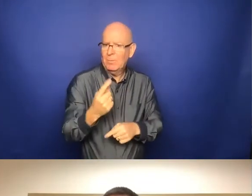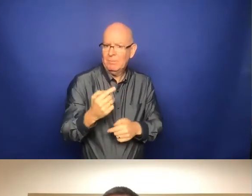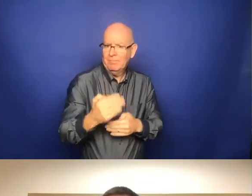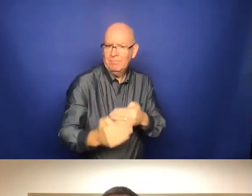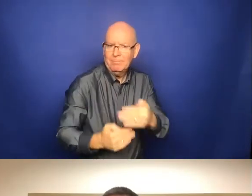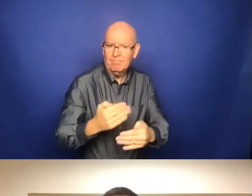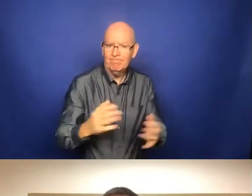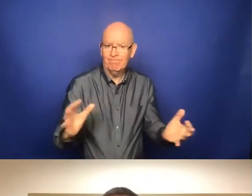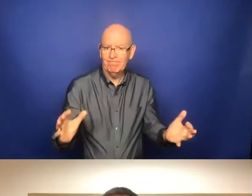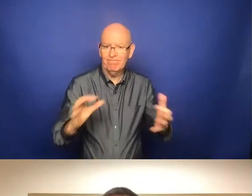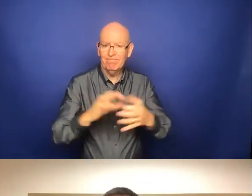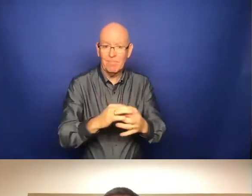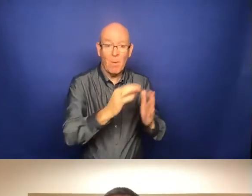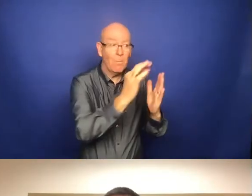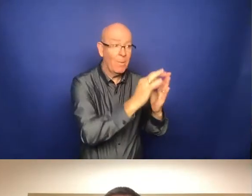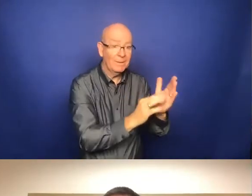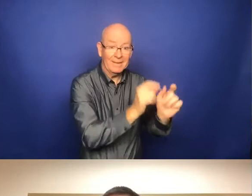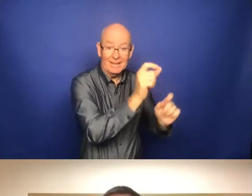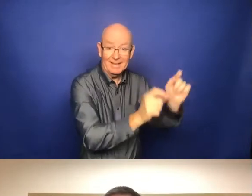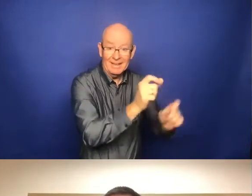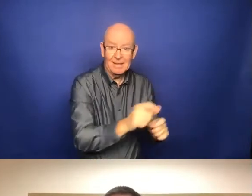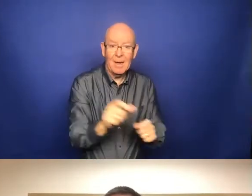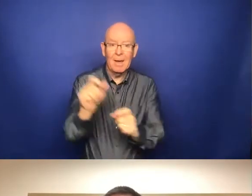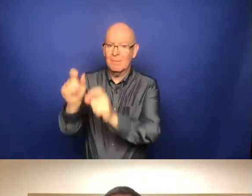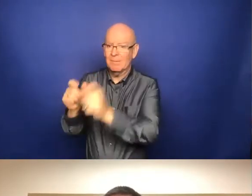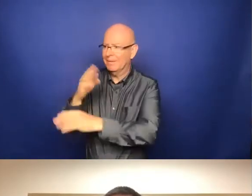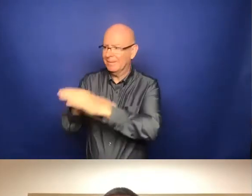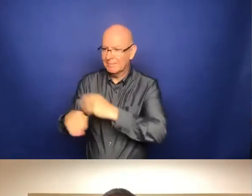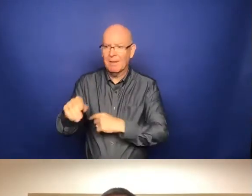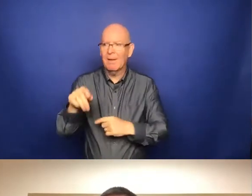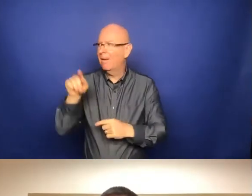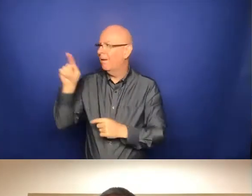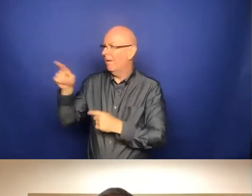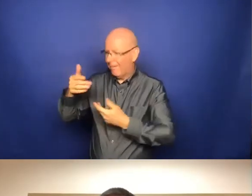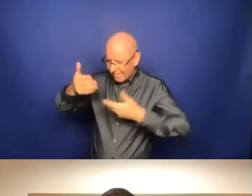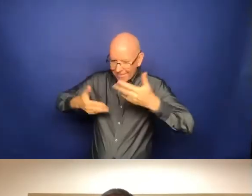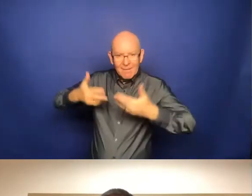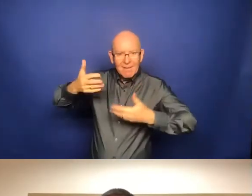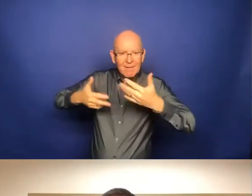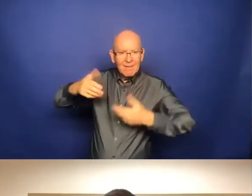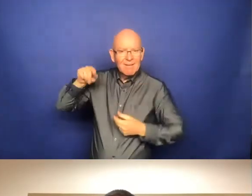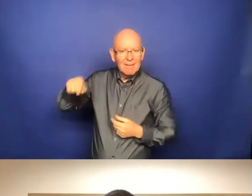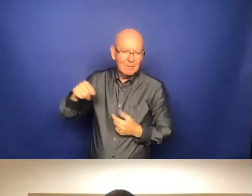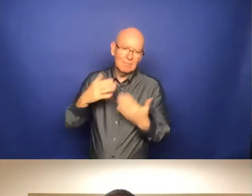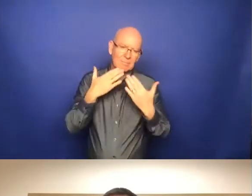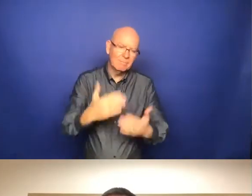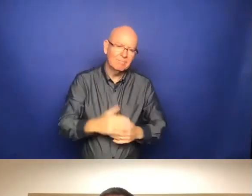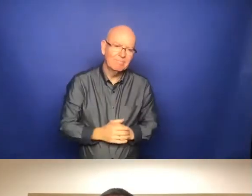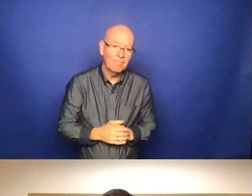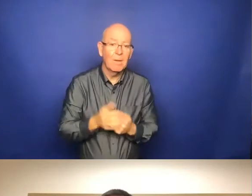no one behind, and we look forward to see how countries will be using